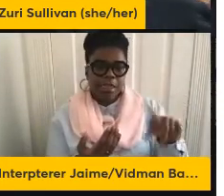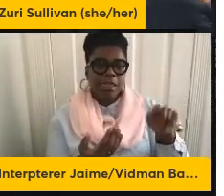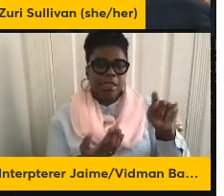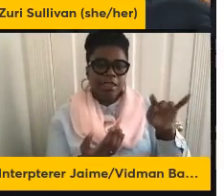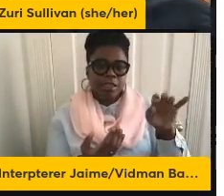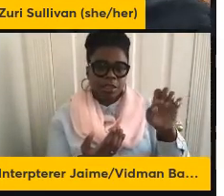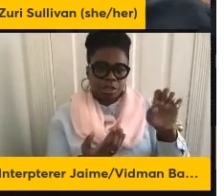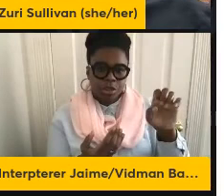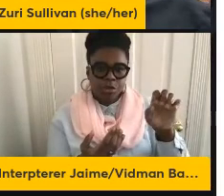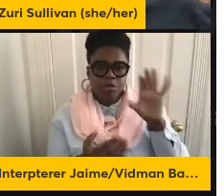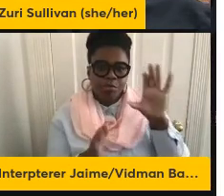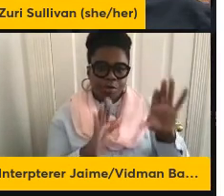quantification on the right.